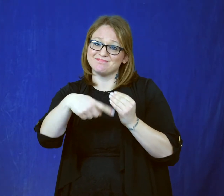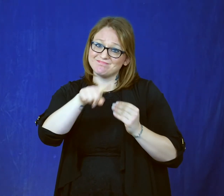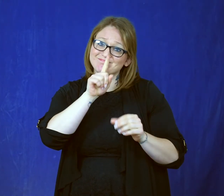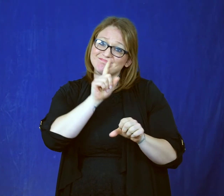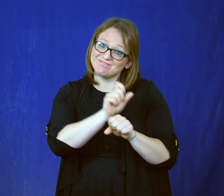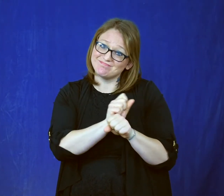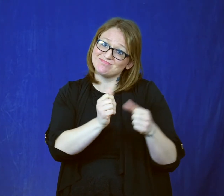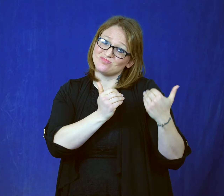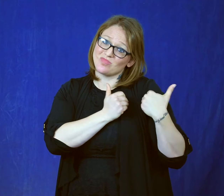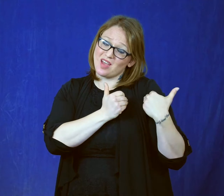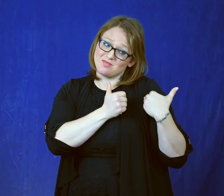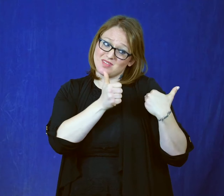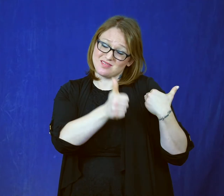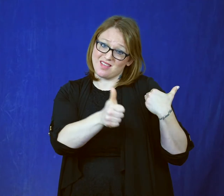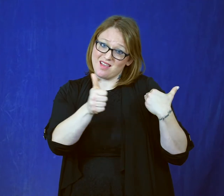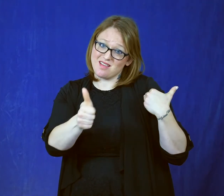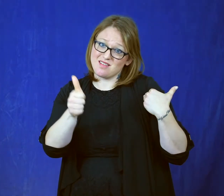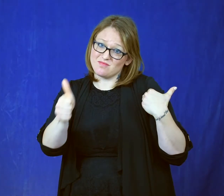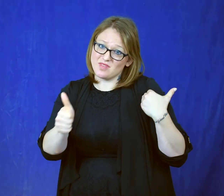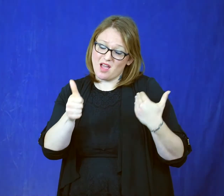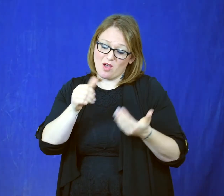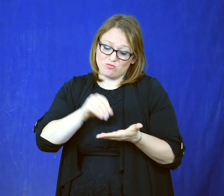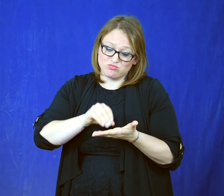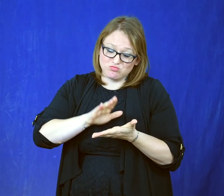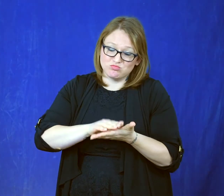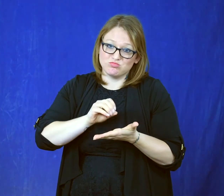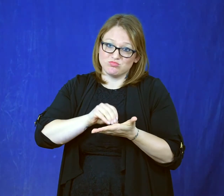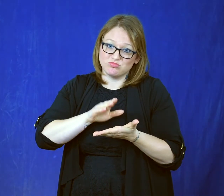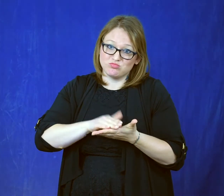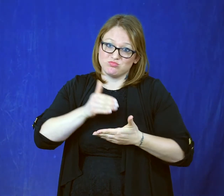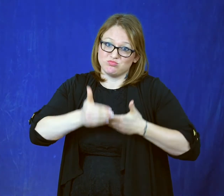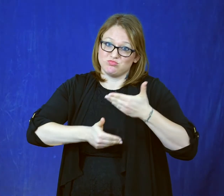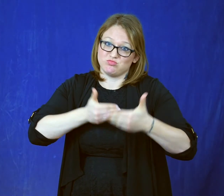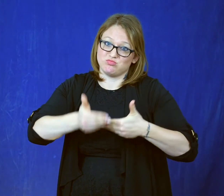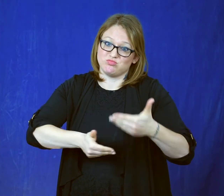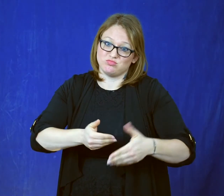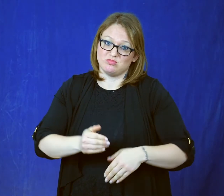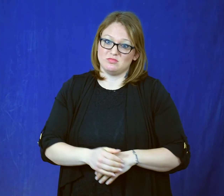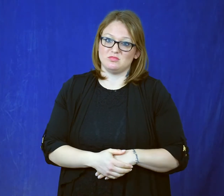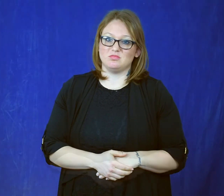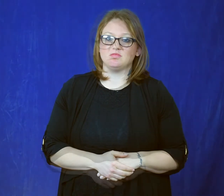for the implementation and do the day to day work. We will explain who.